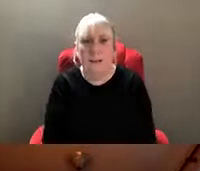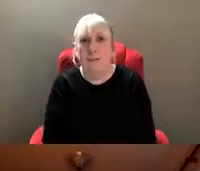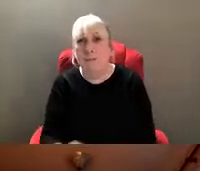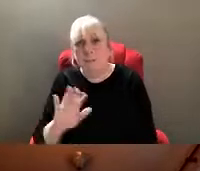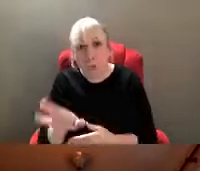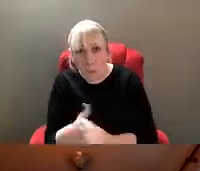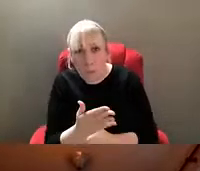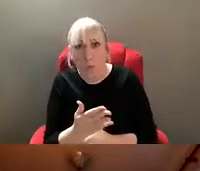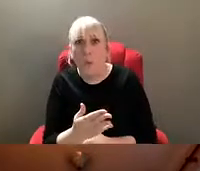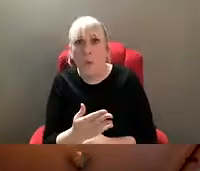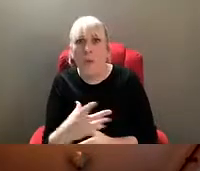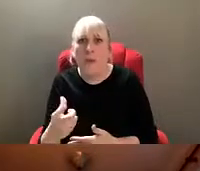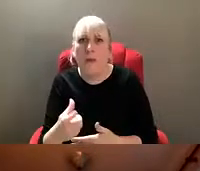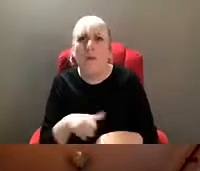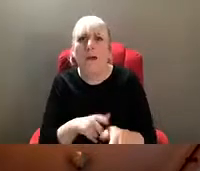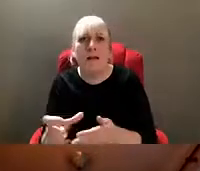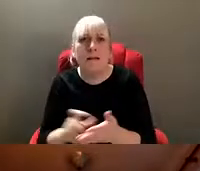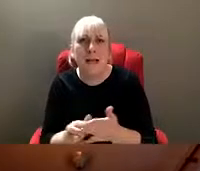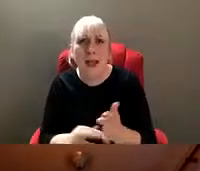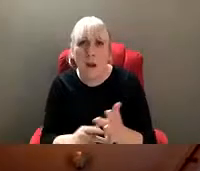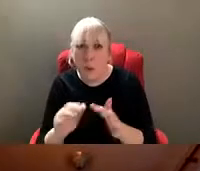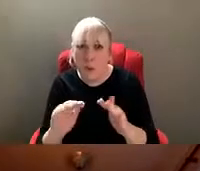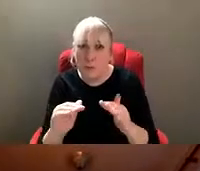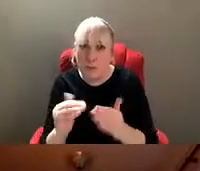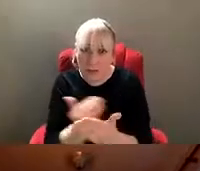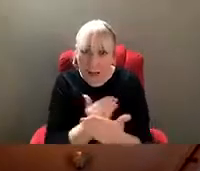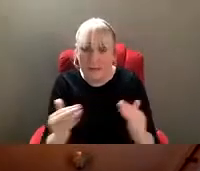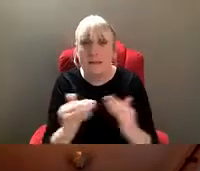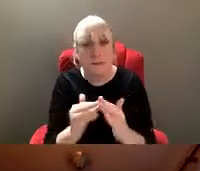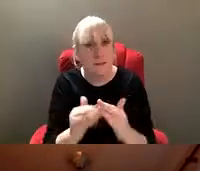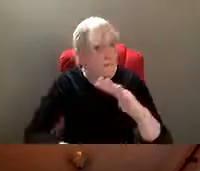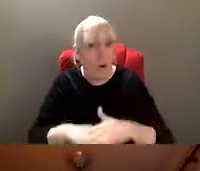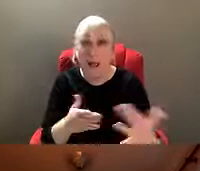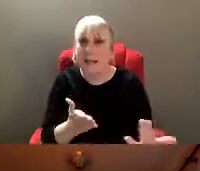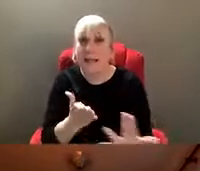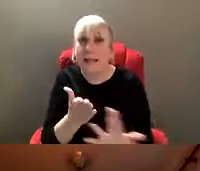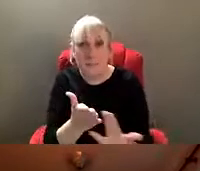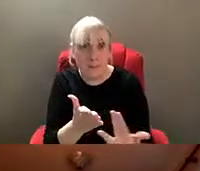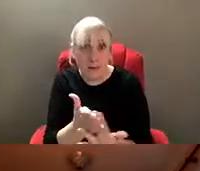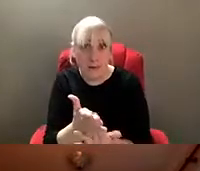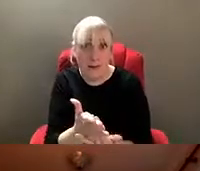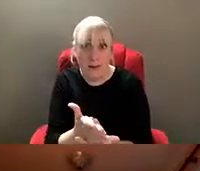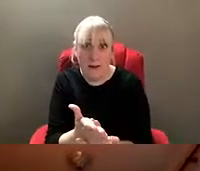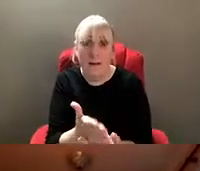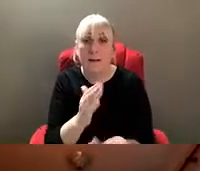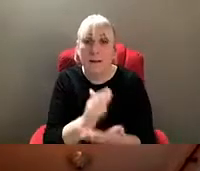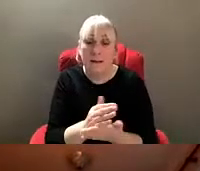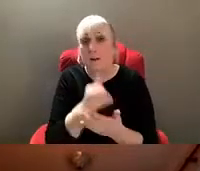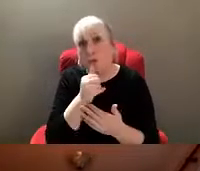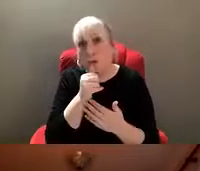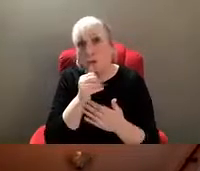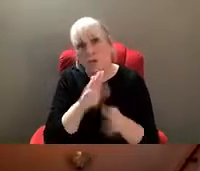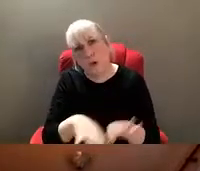are disable friendly they are accessible using universal standards uh there are solar dryers